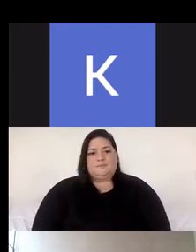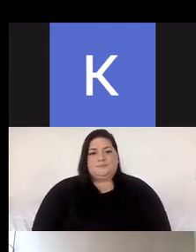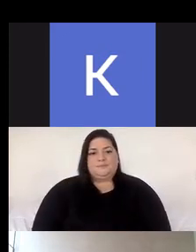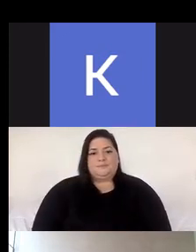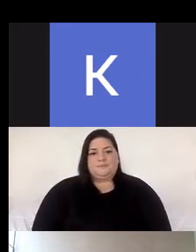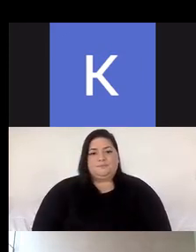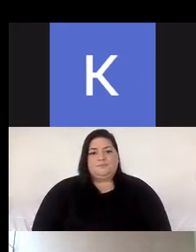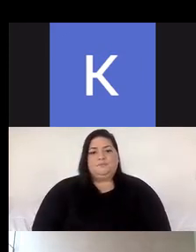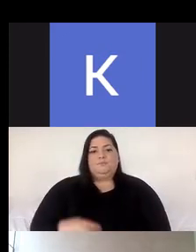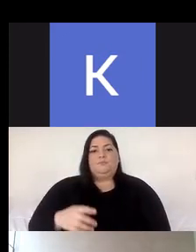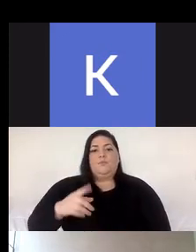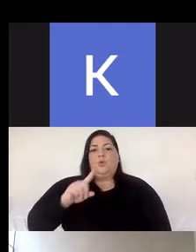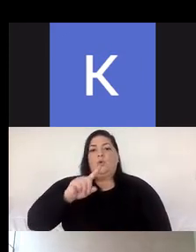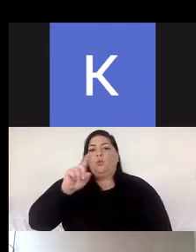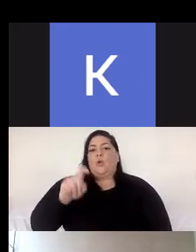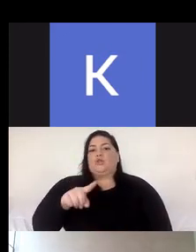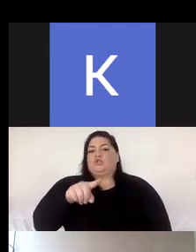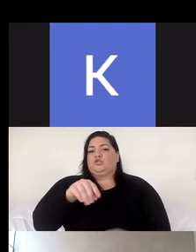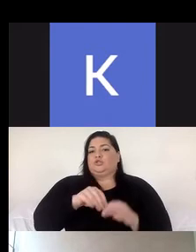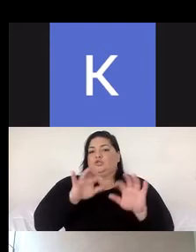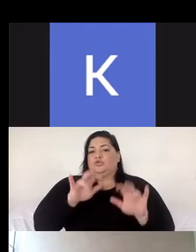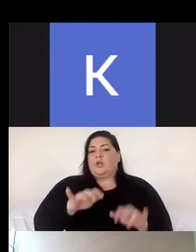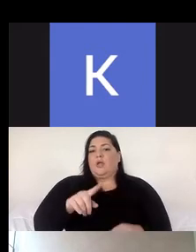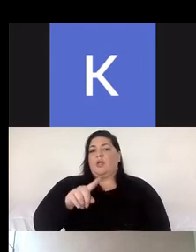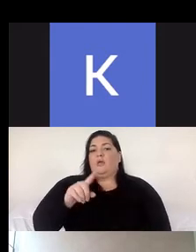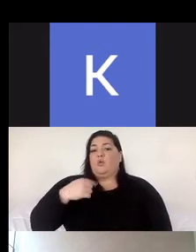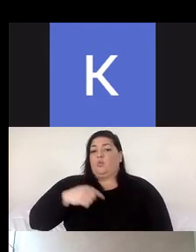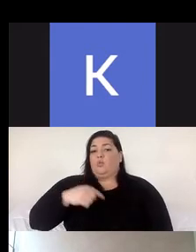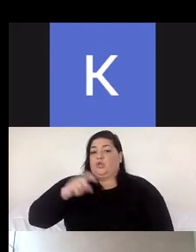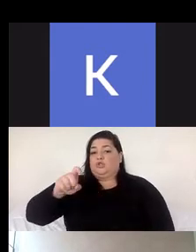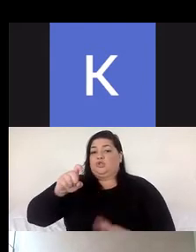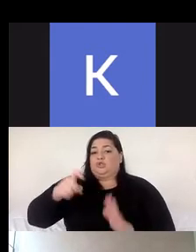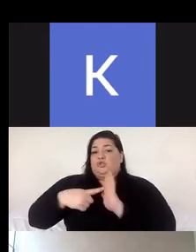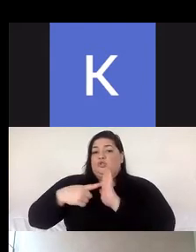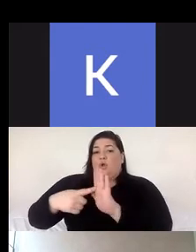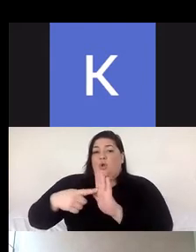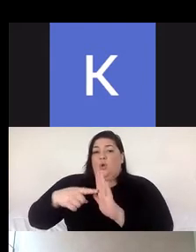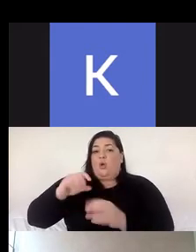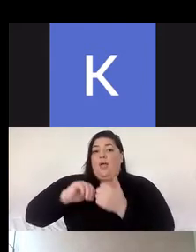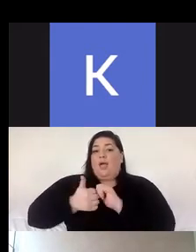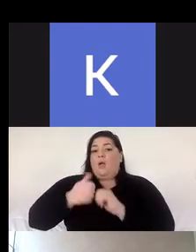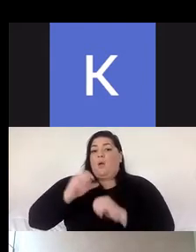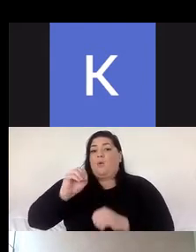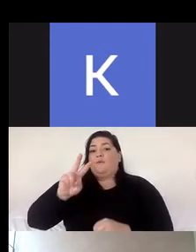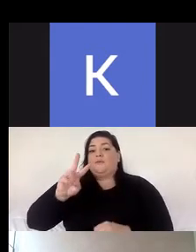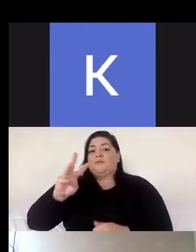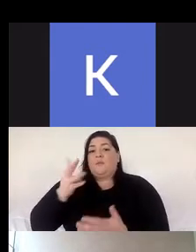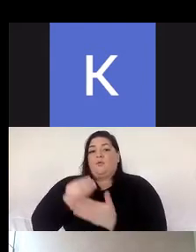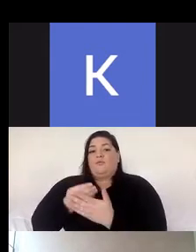says, "should we show how OVW funds leveraged other resources and what was able to be done with all?"